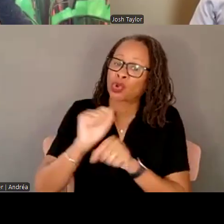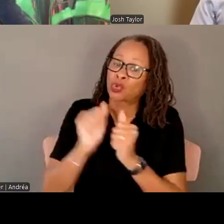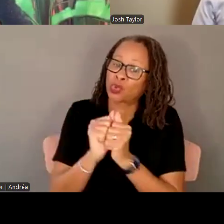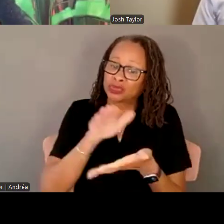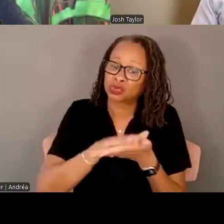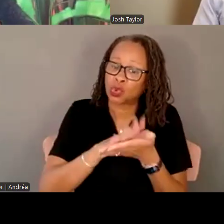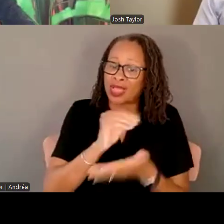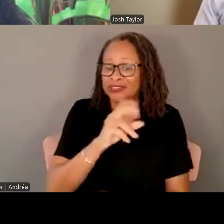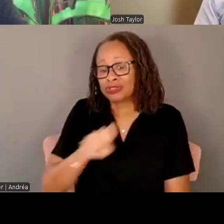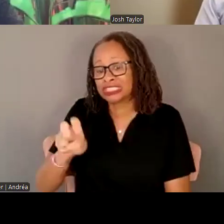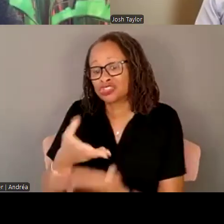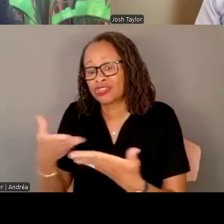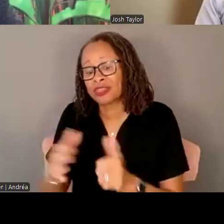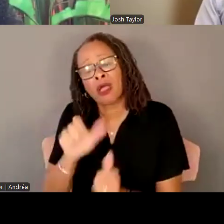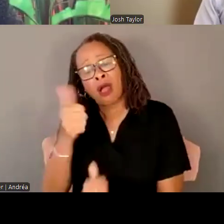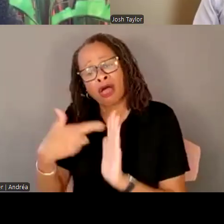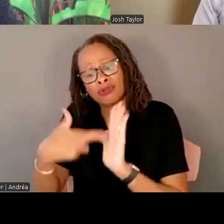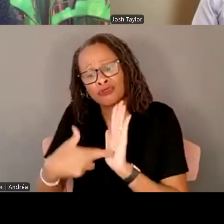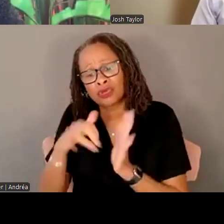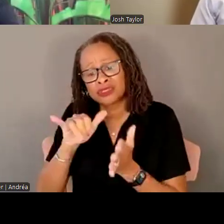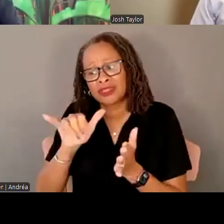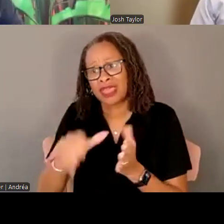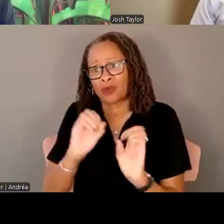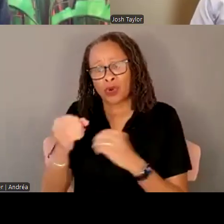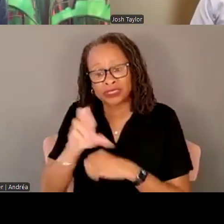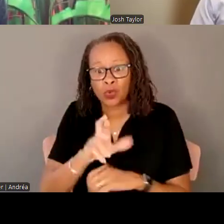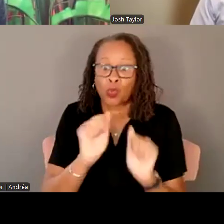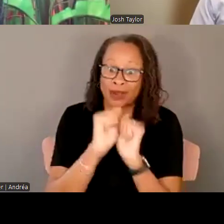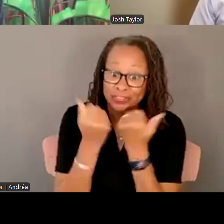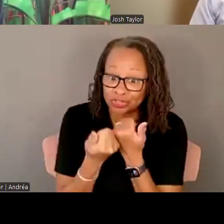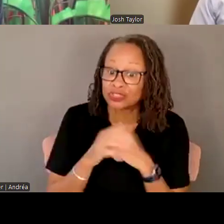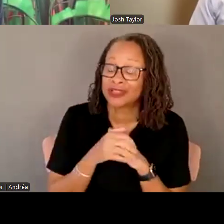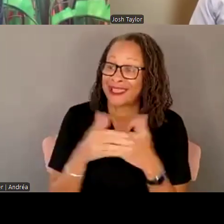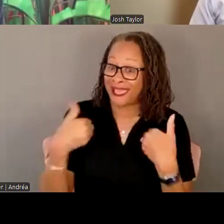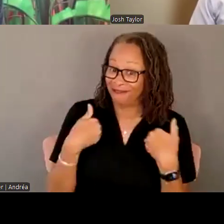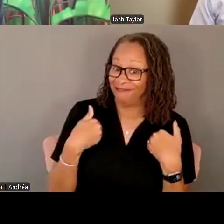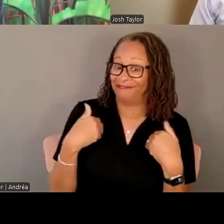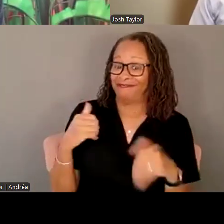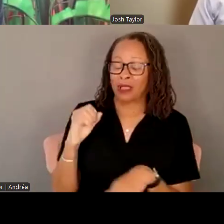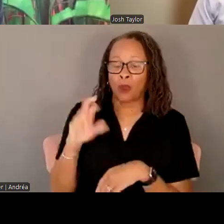Are there other roles that organizations or agencies play or other kind of supports that they can give